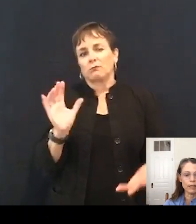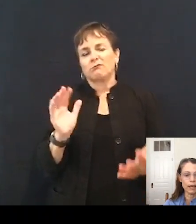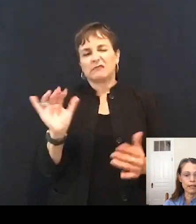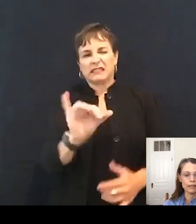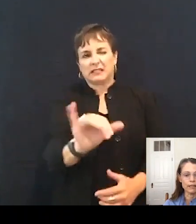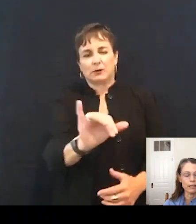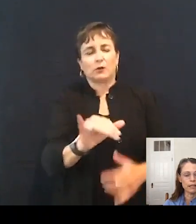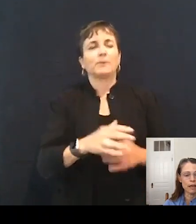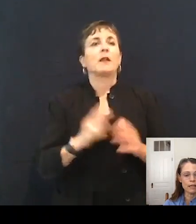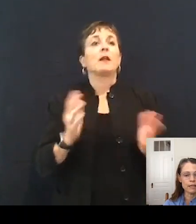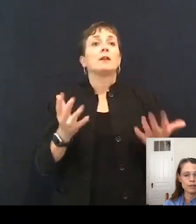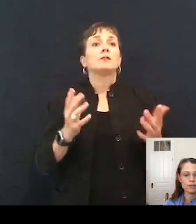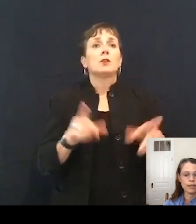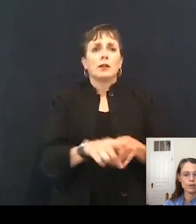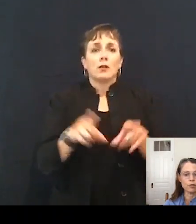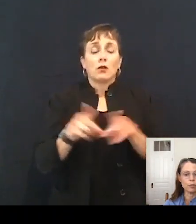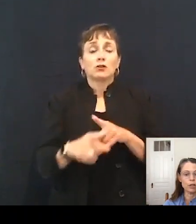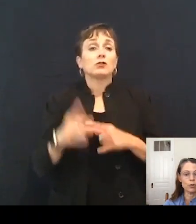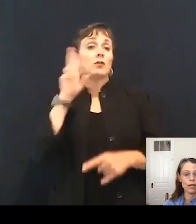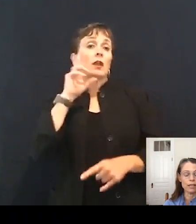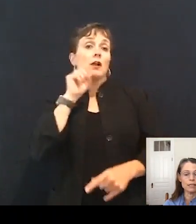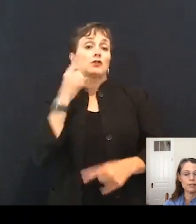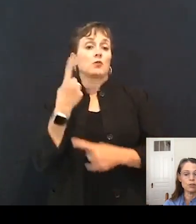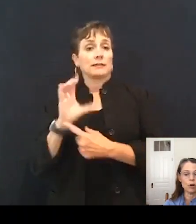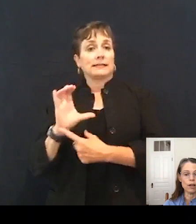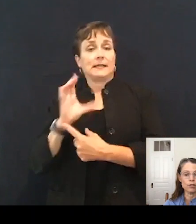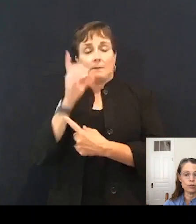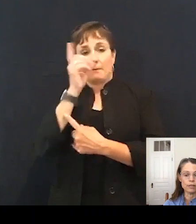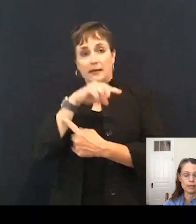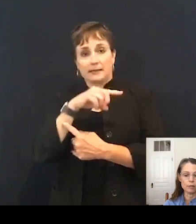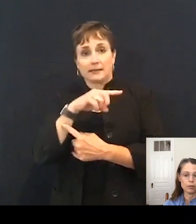cannot hear sounds below 90 to 100 decibels.